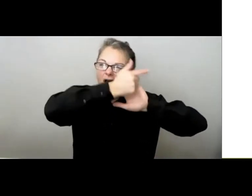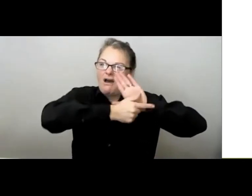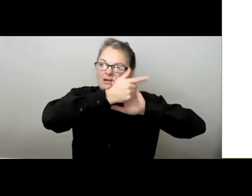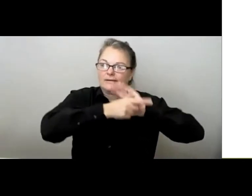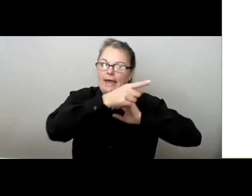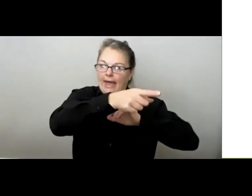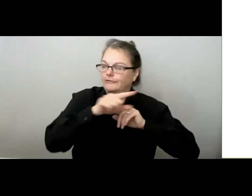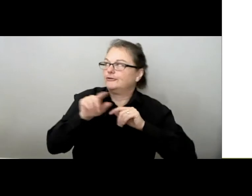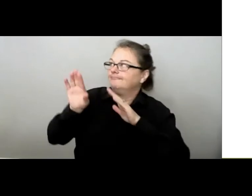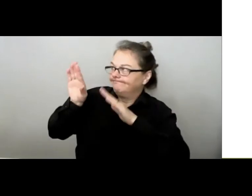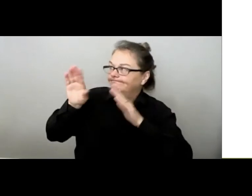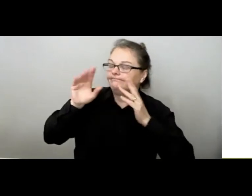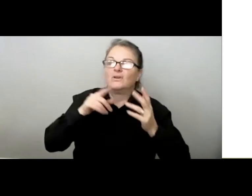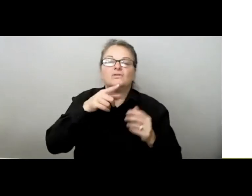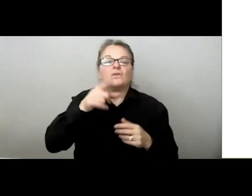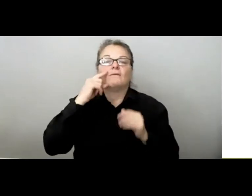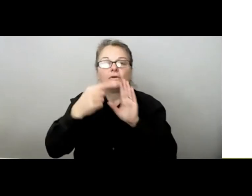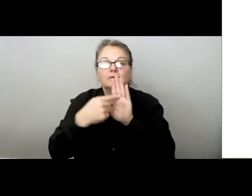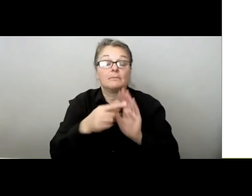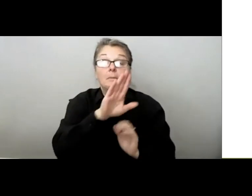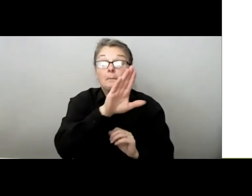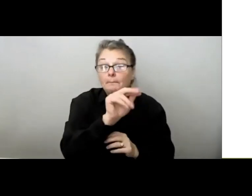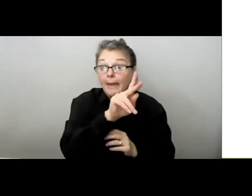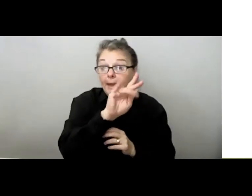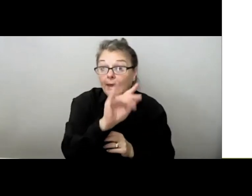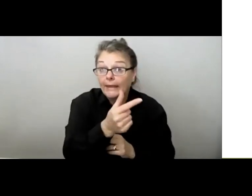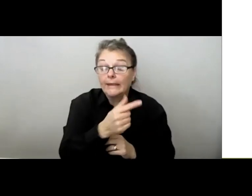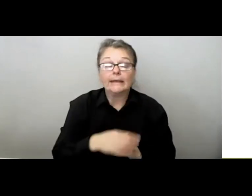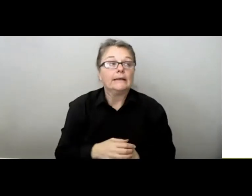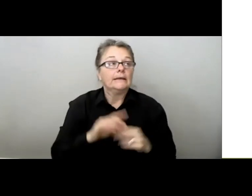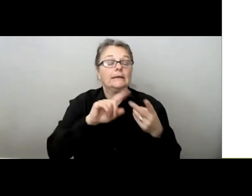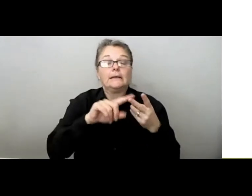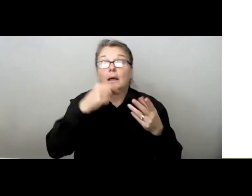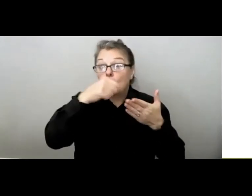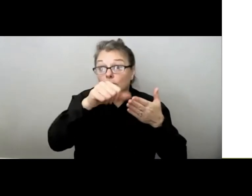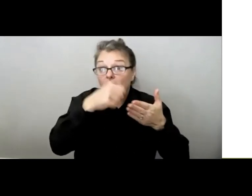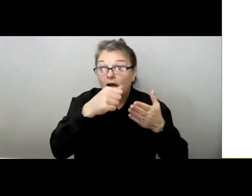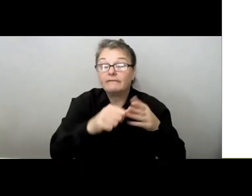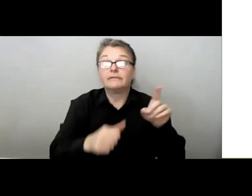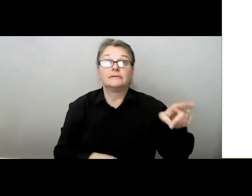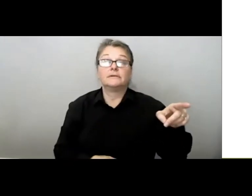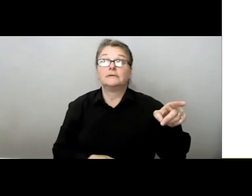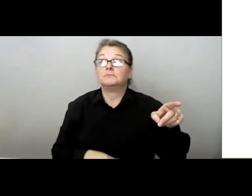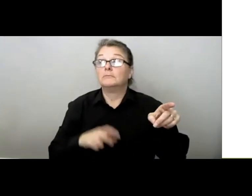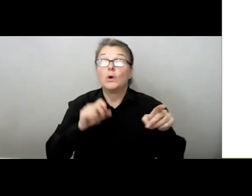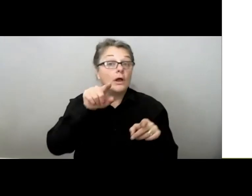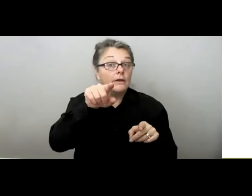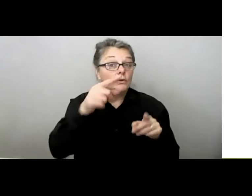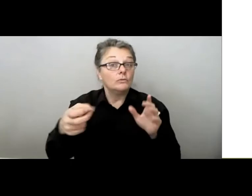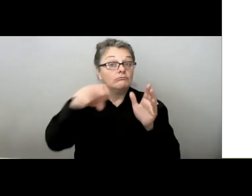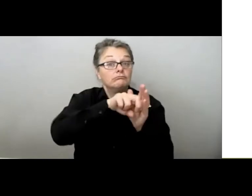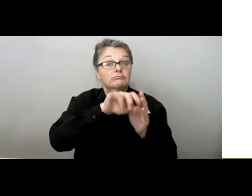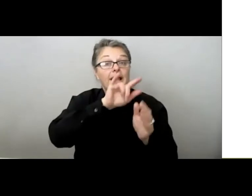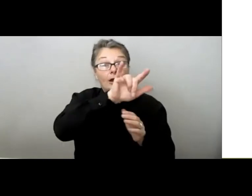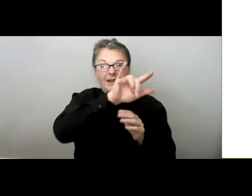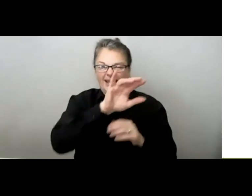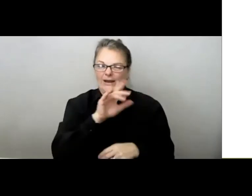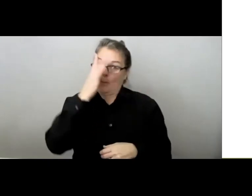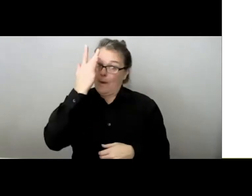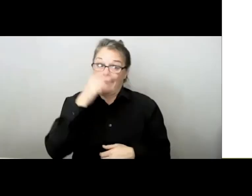BY CANADA POST, OR IF YOU'RE TRAVELLING ON AN AIRPLANE.